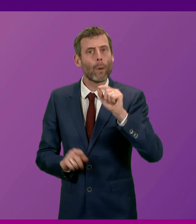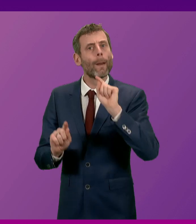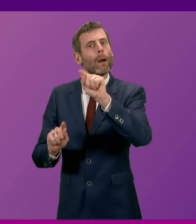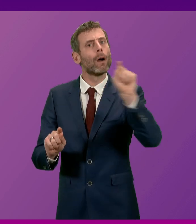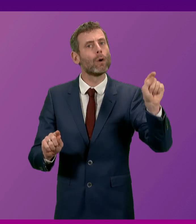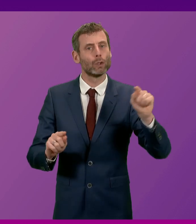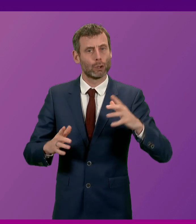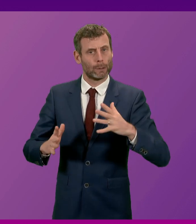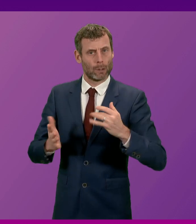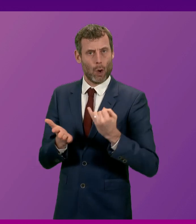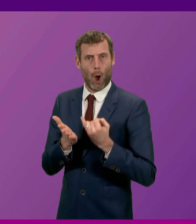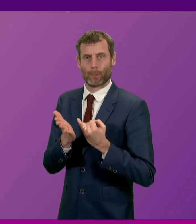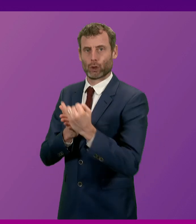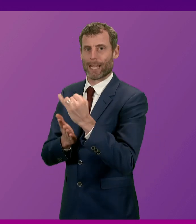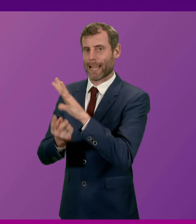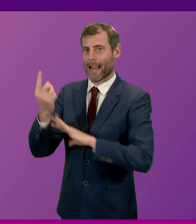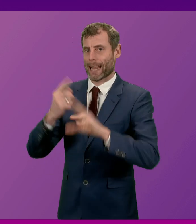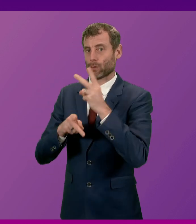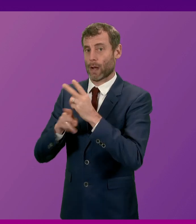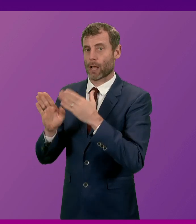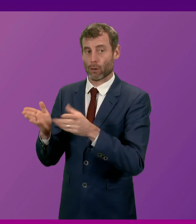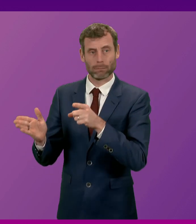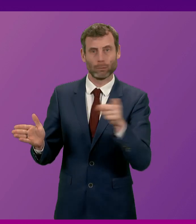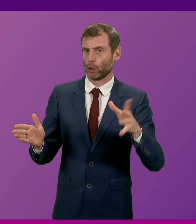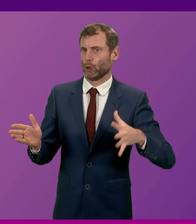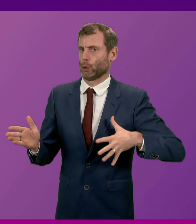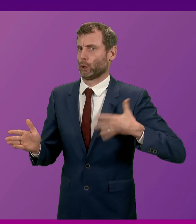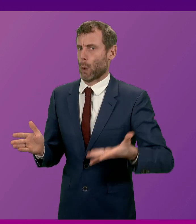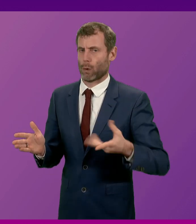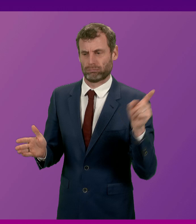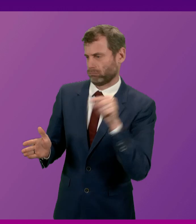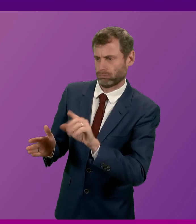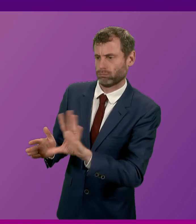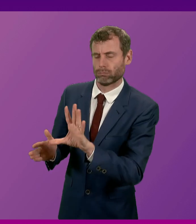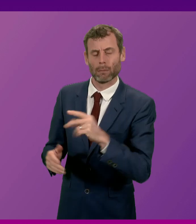of institutional stakeholders, and I recognise the issues within Parliament. That is why the